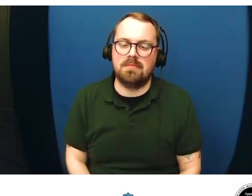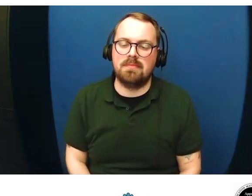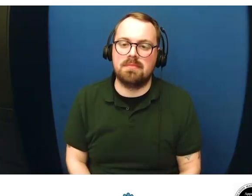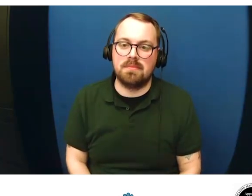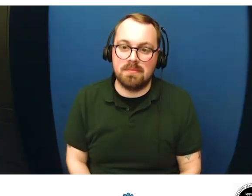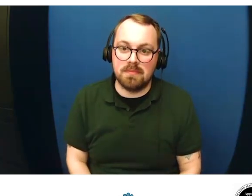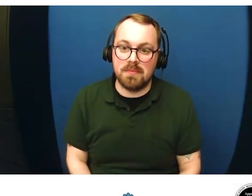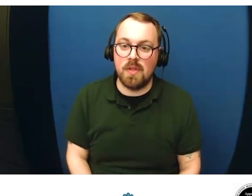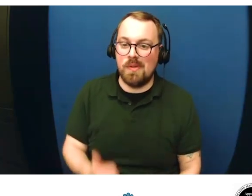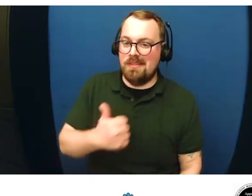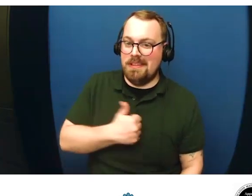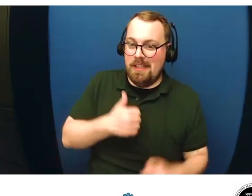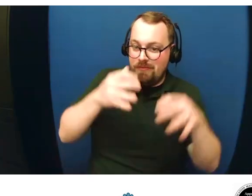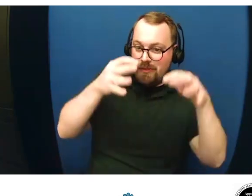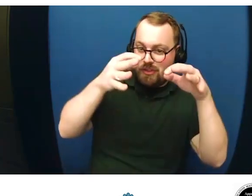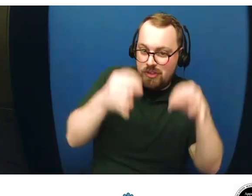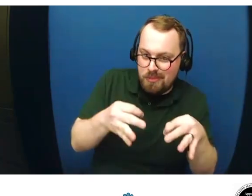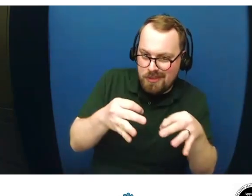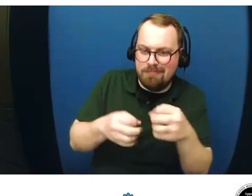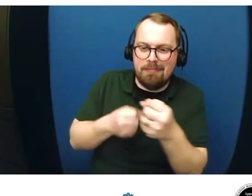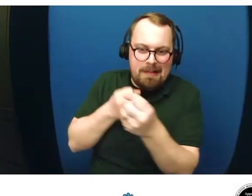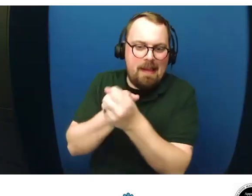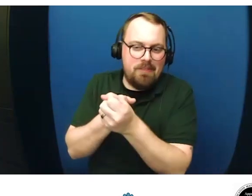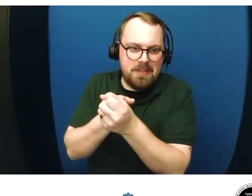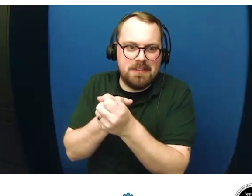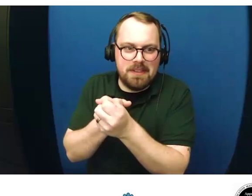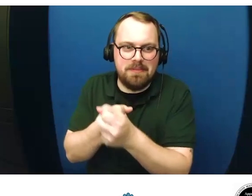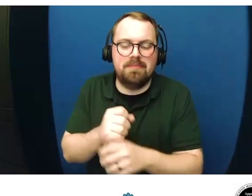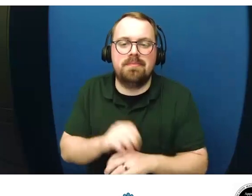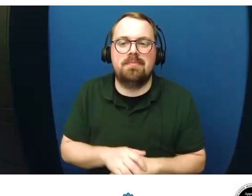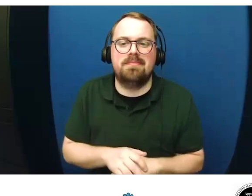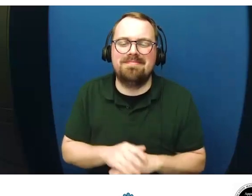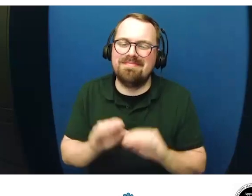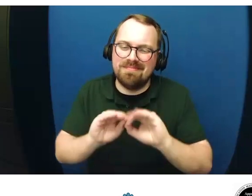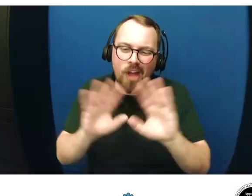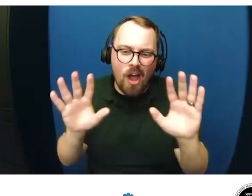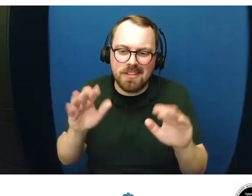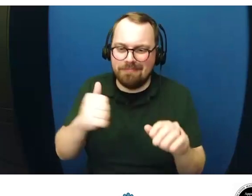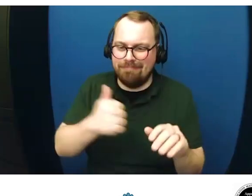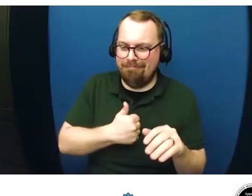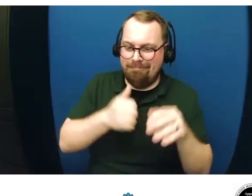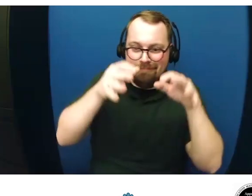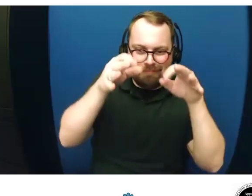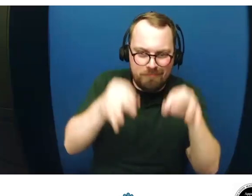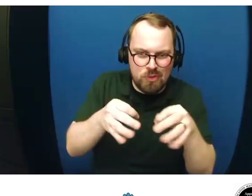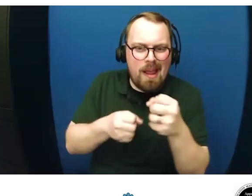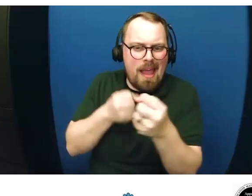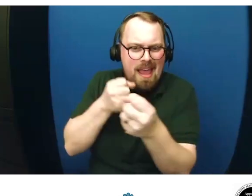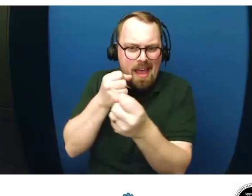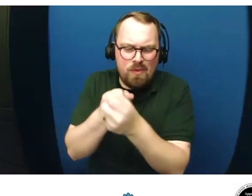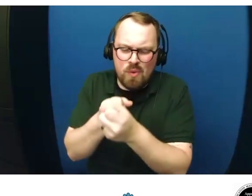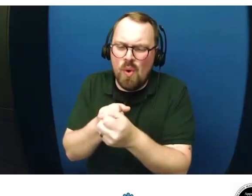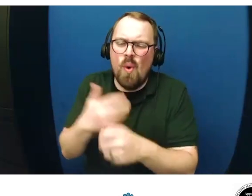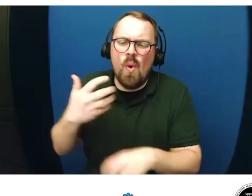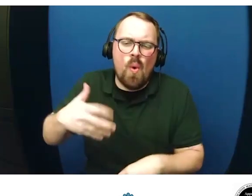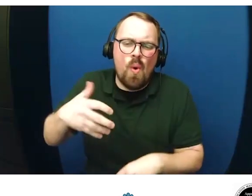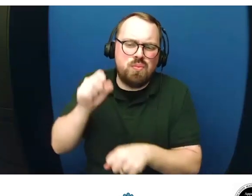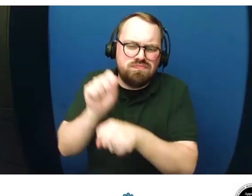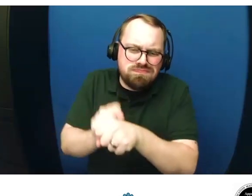Self-Determination and Advocacy. Obviously, Self-Determination and Advocacy is something we're working on with students who are